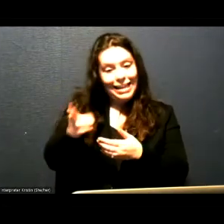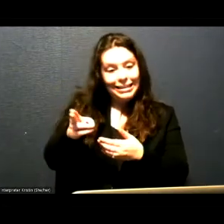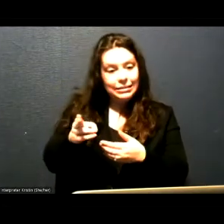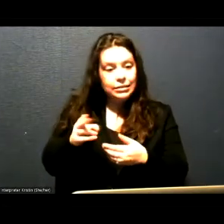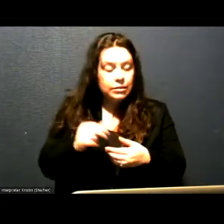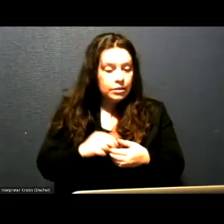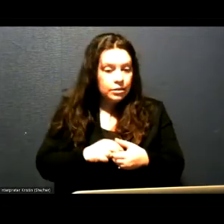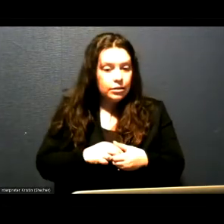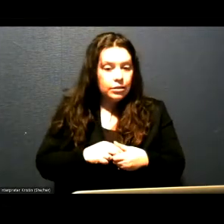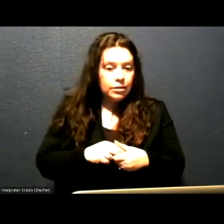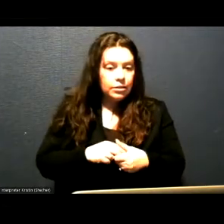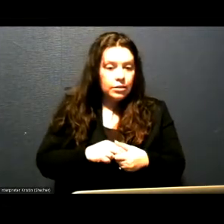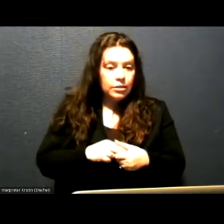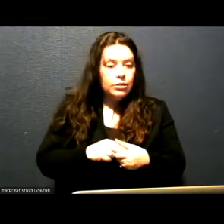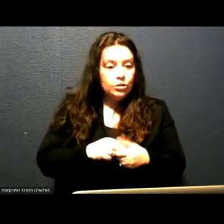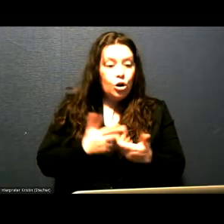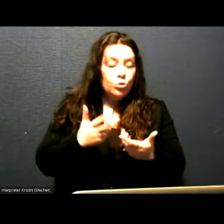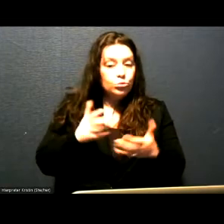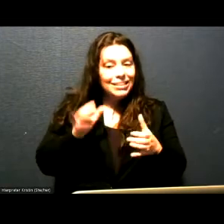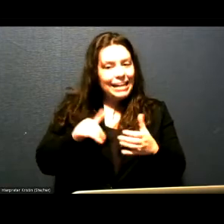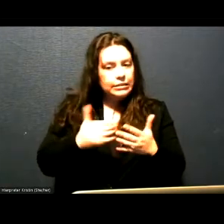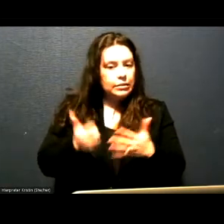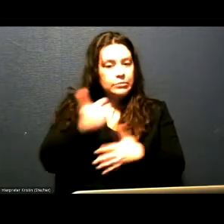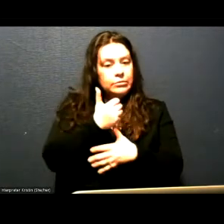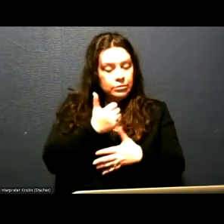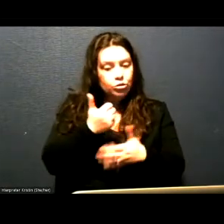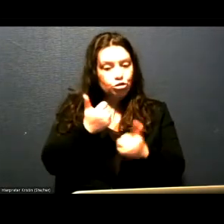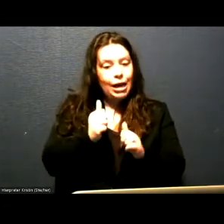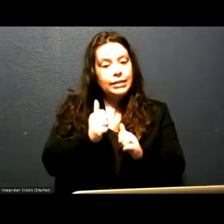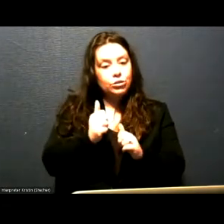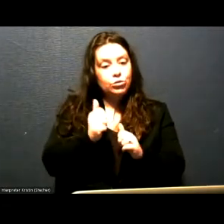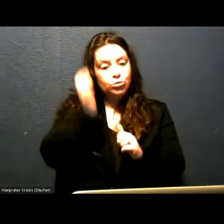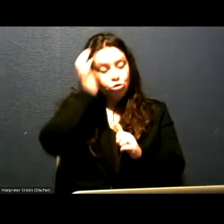Just do your part to really throw out, and put trash in the proper receptacle. But when